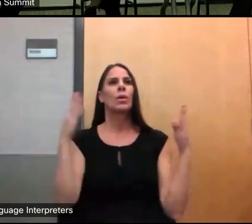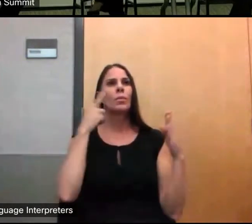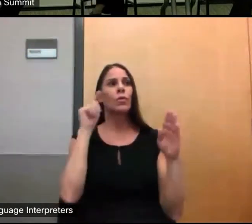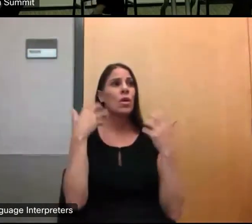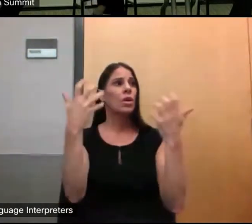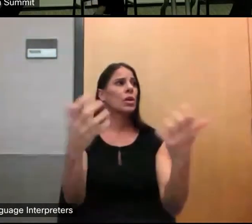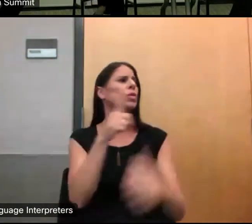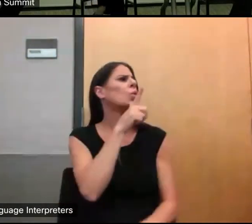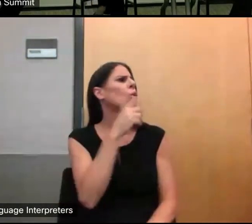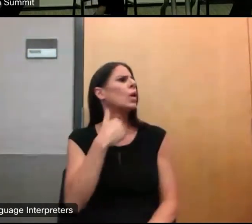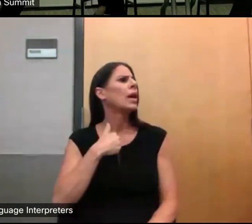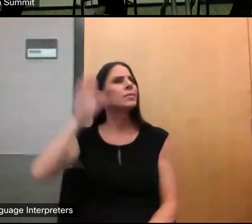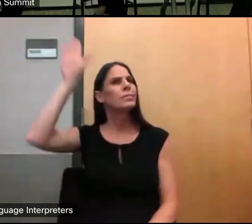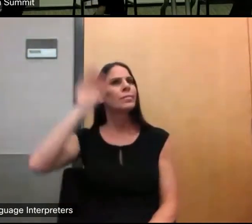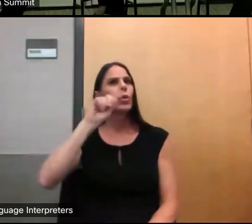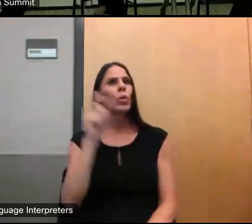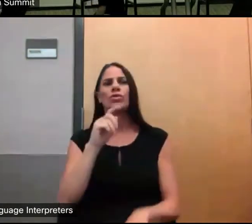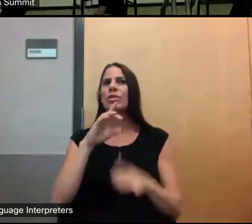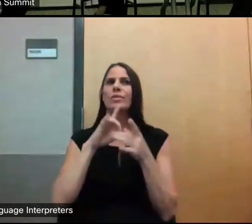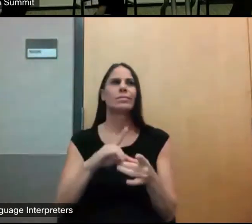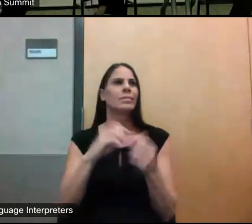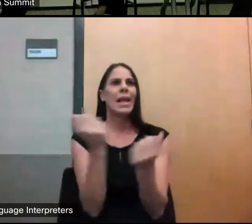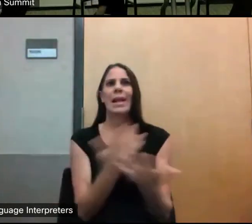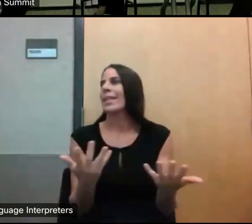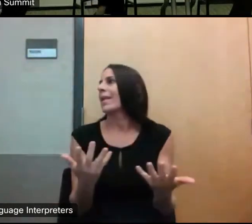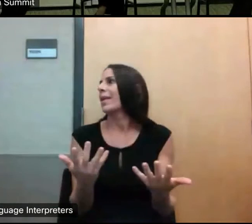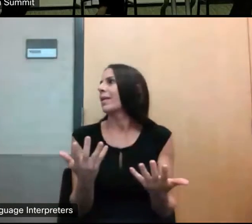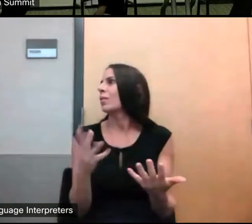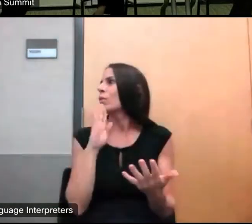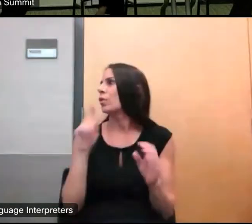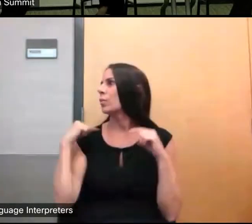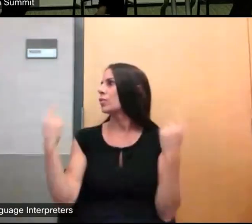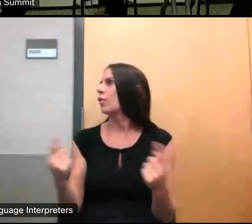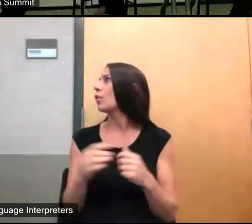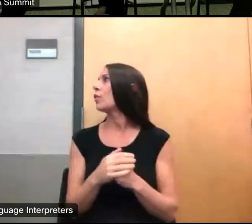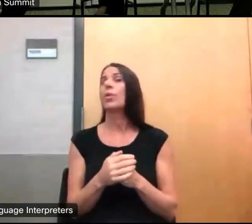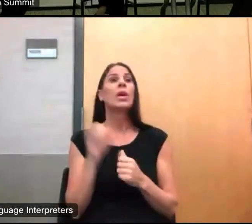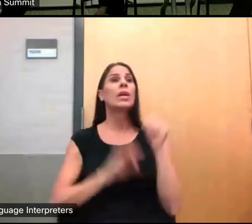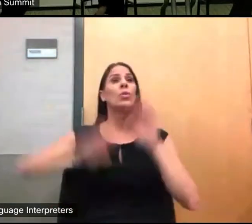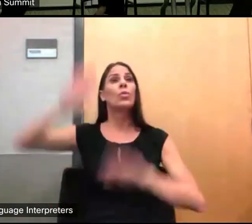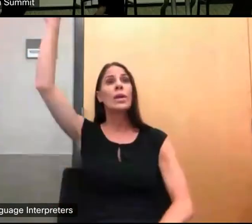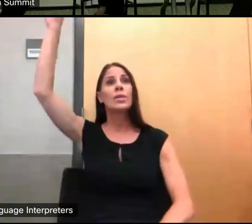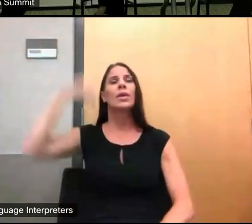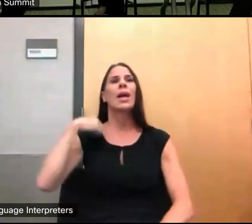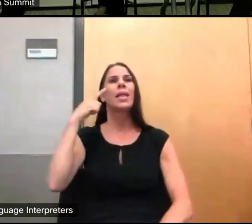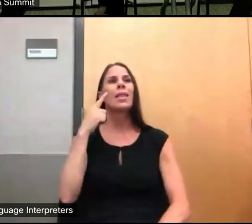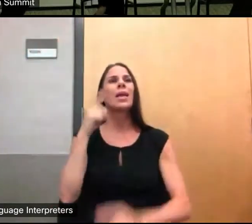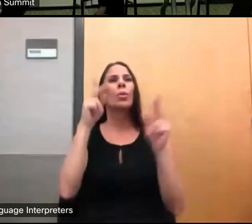Who is who's questions on anything we've talked about so far any any questions in the room if you raise your hand I think there's going to be a Mike run over to use to make sure